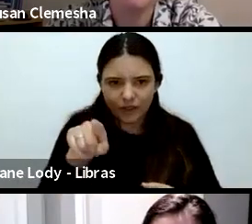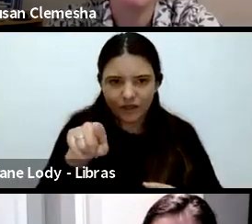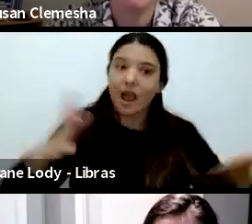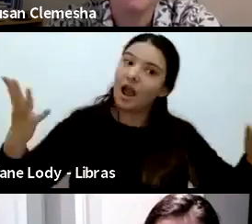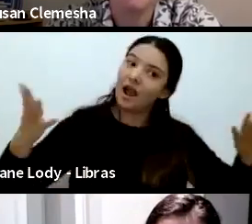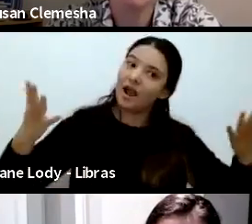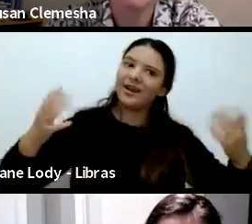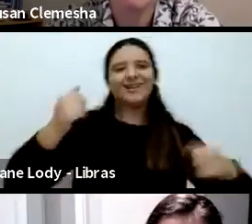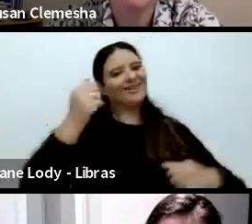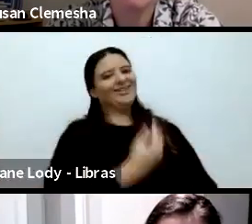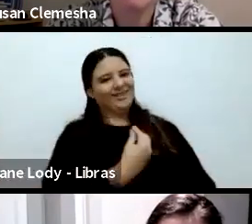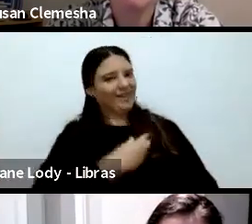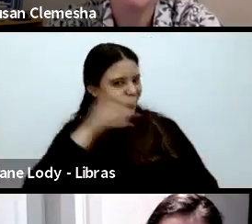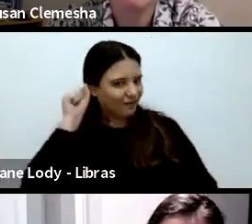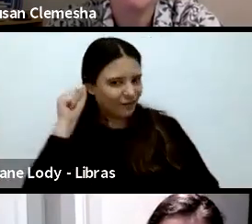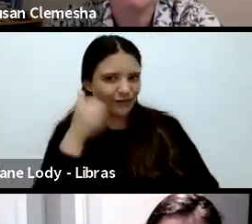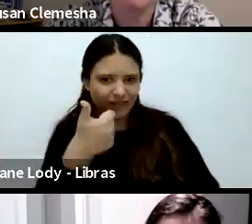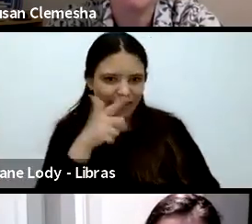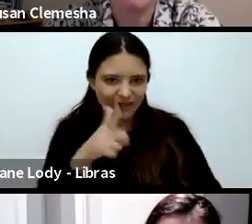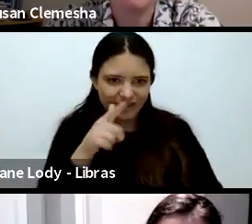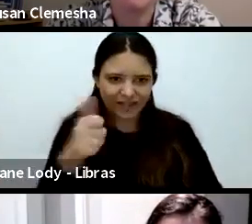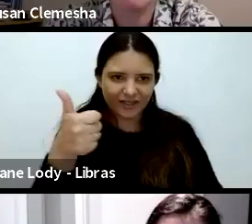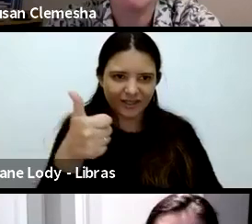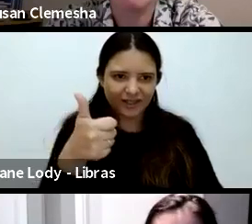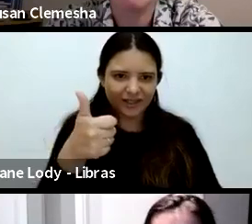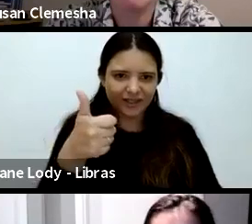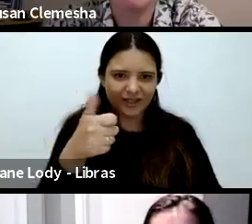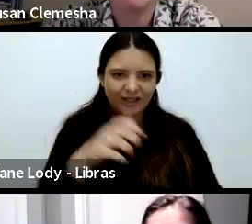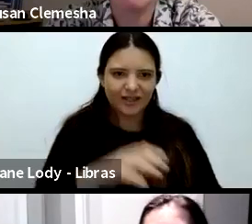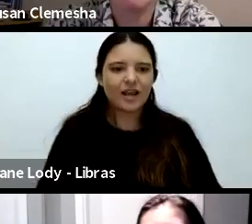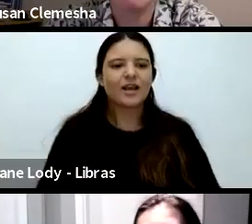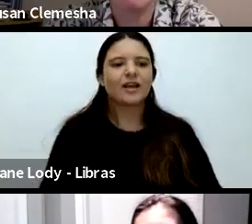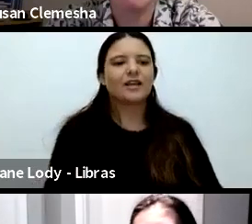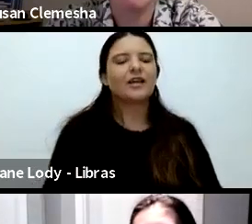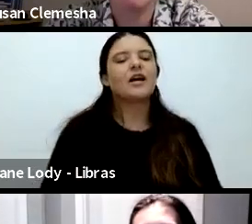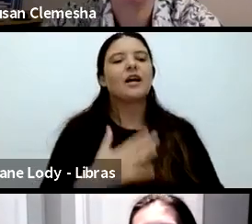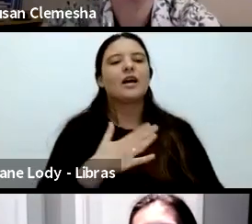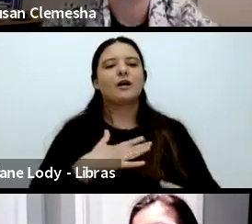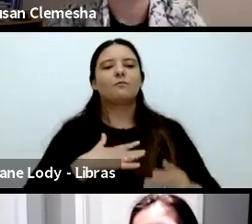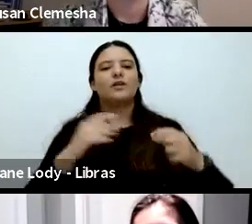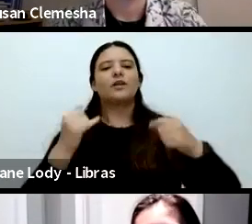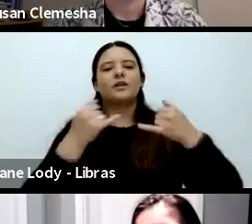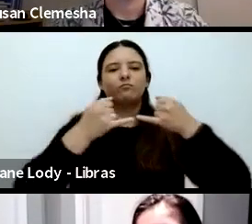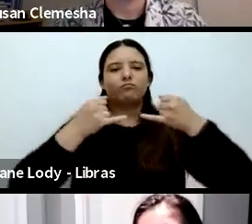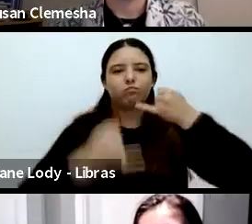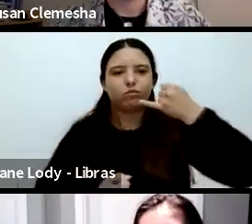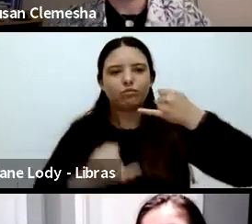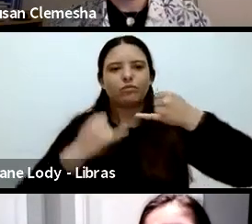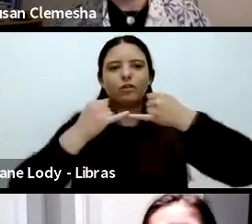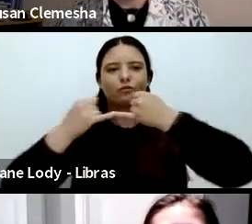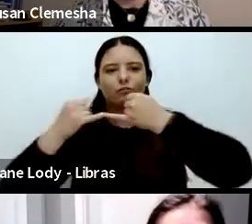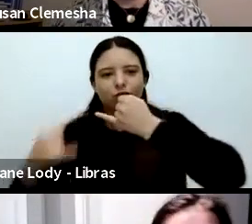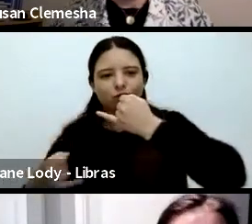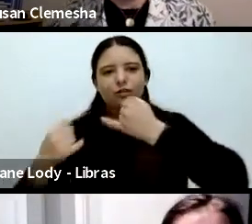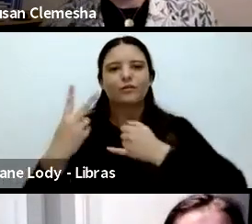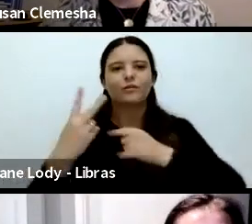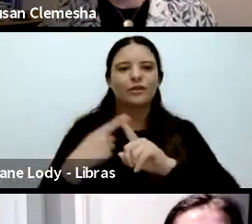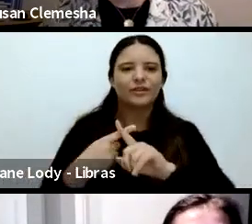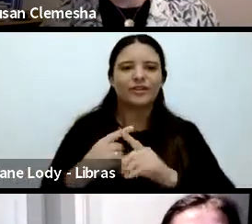You can, can you guys hear me. yeah Yes. Yeah Yes, yes, my connection Yes, yes, my connection to find. d just for so stop d just for so stop Stereotyping who just for so stop Stereotyping